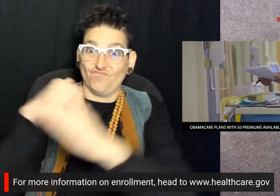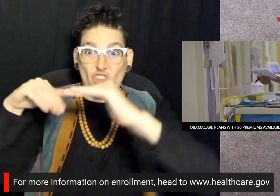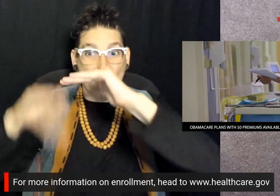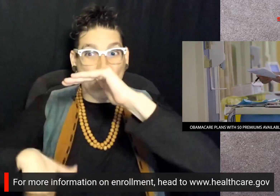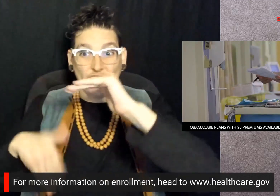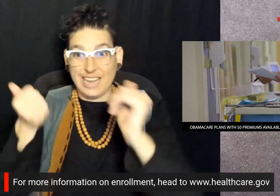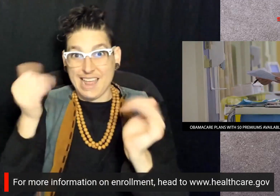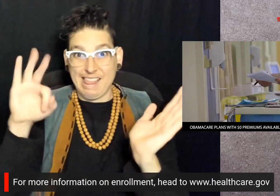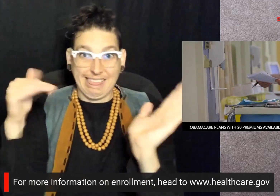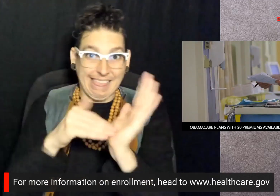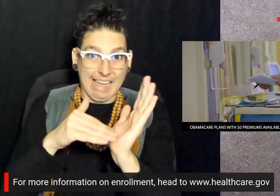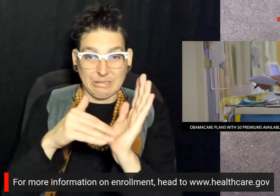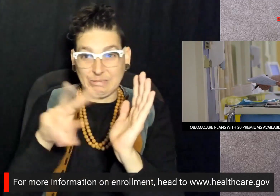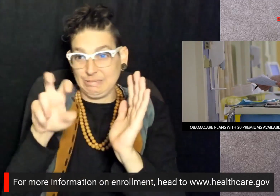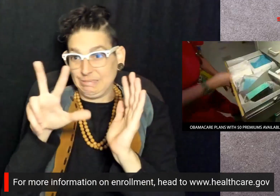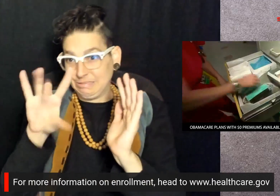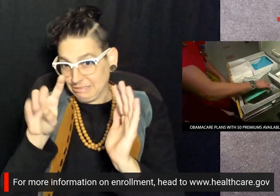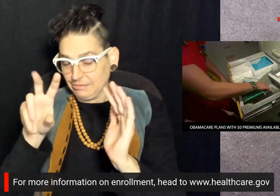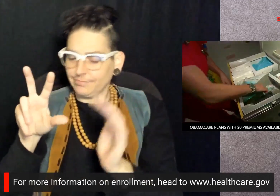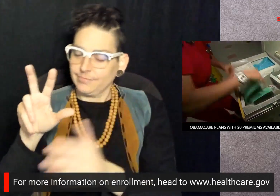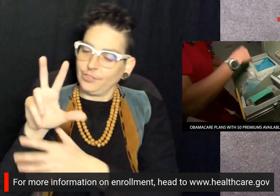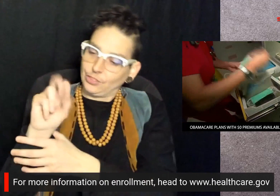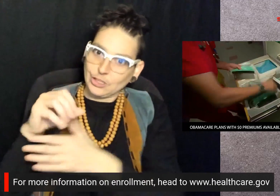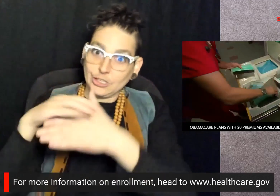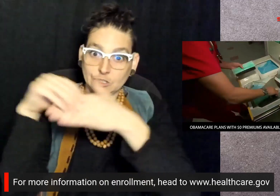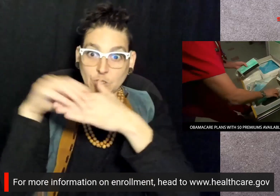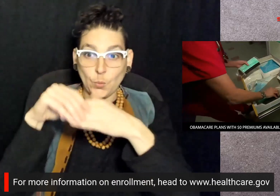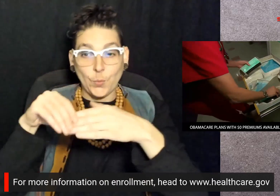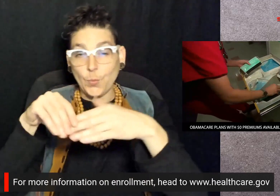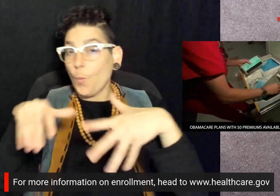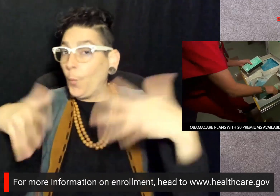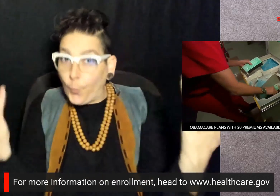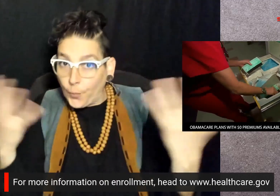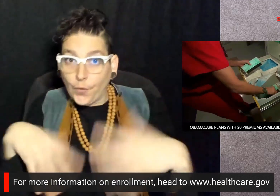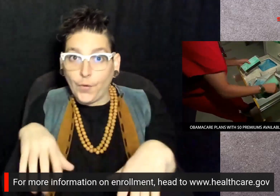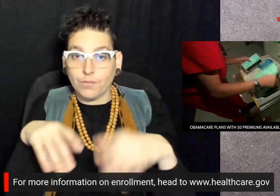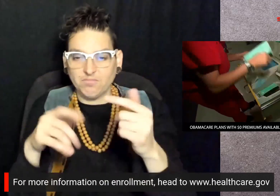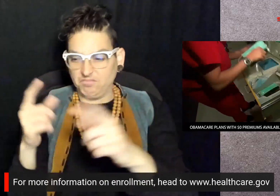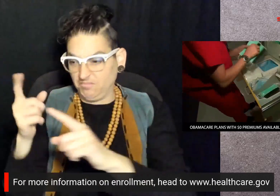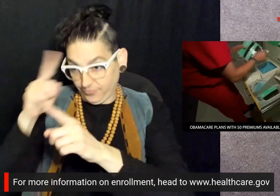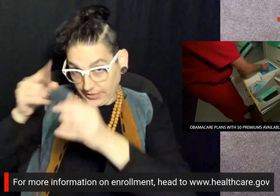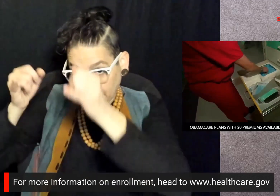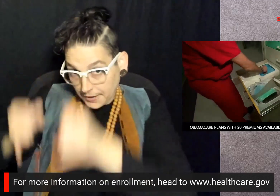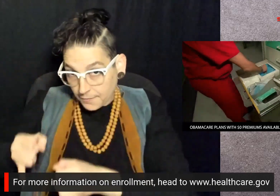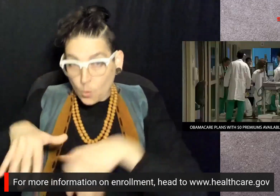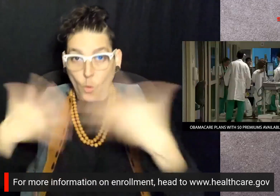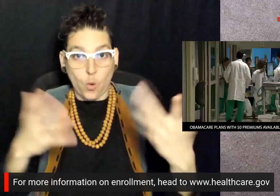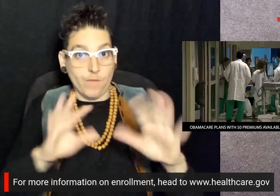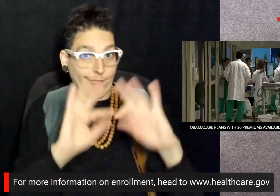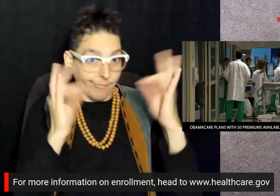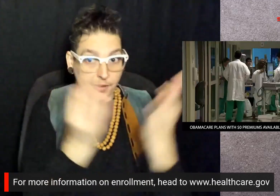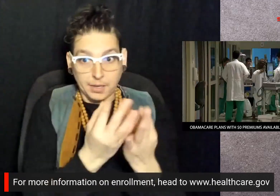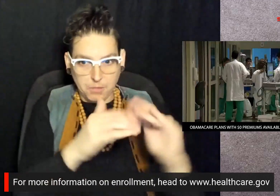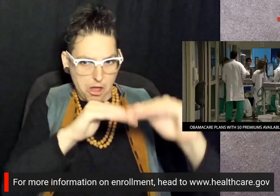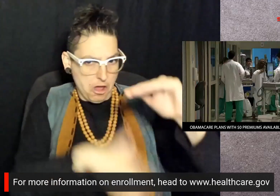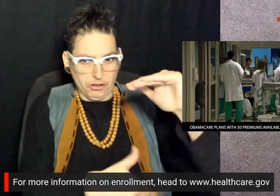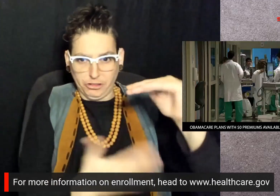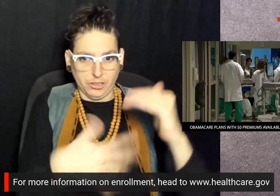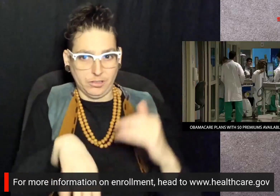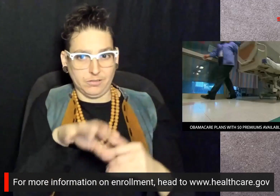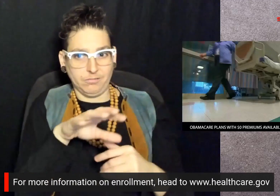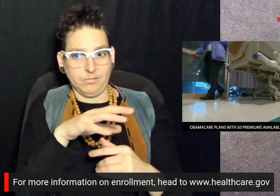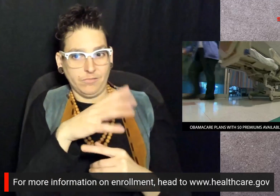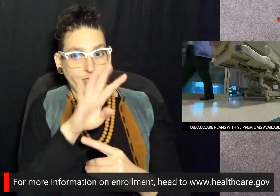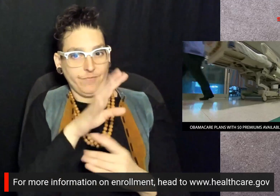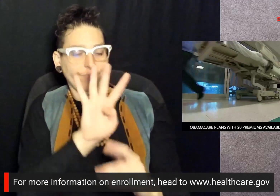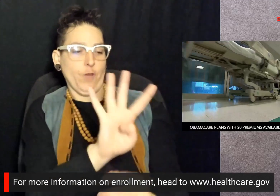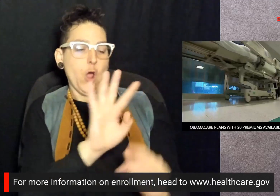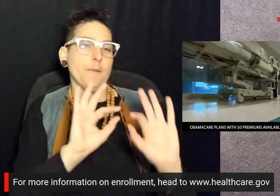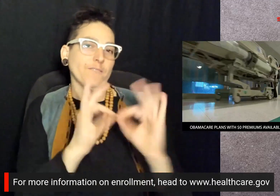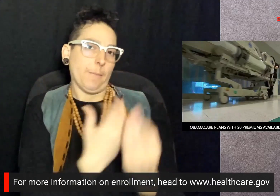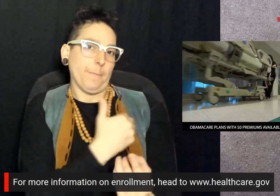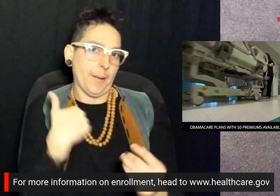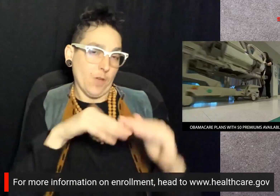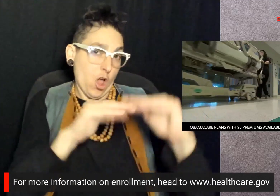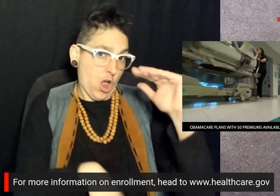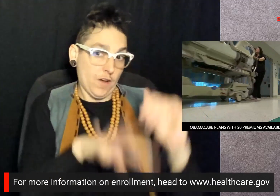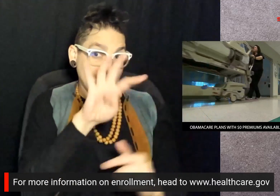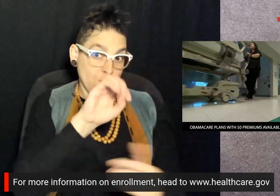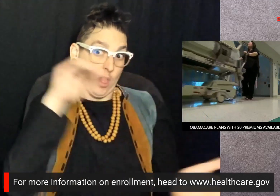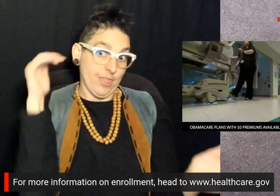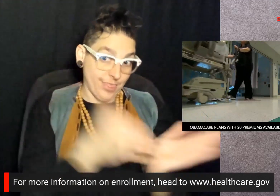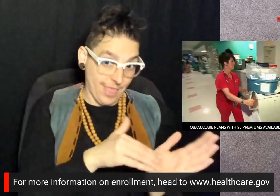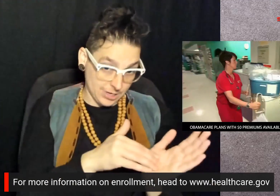Americans with incomes under $19,320 or just under $40,000 for a four member family are